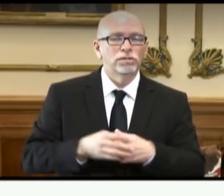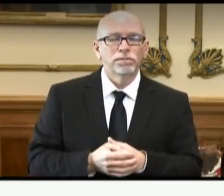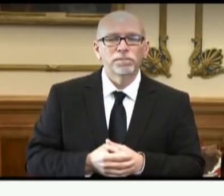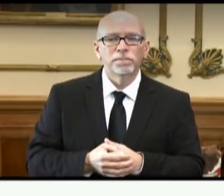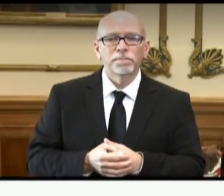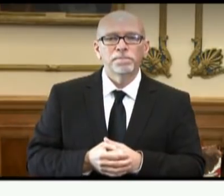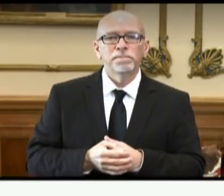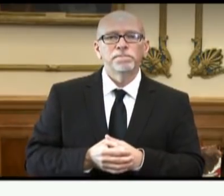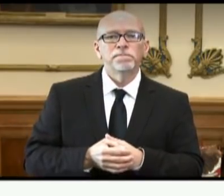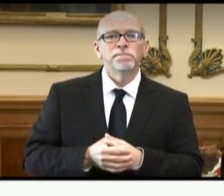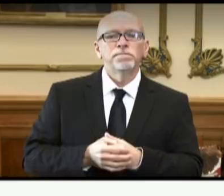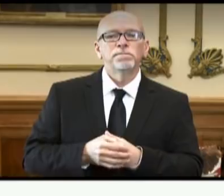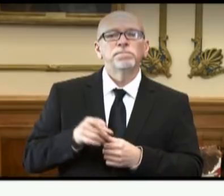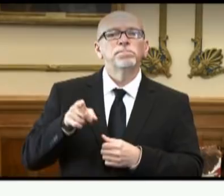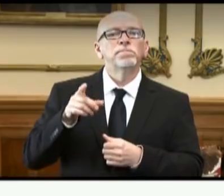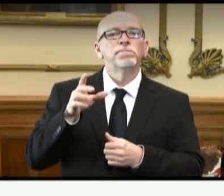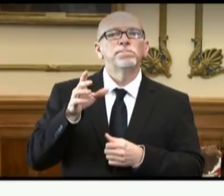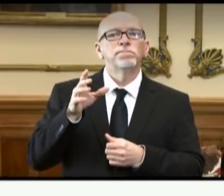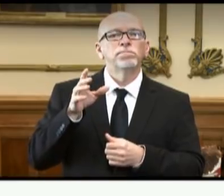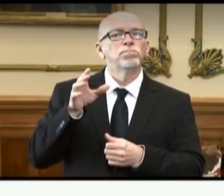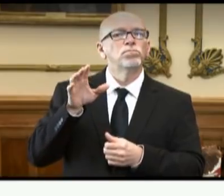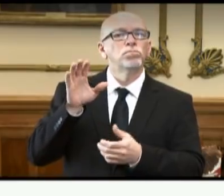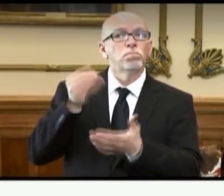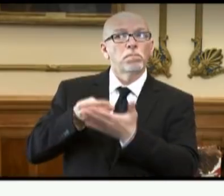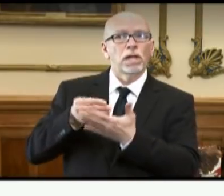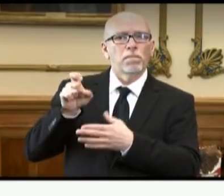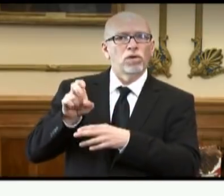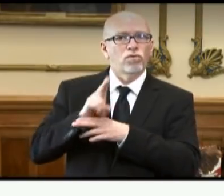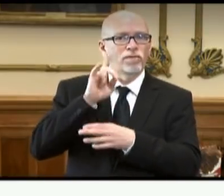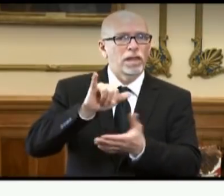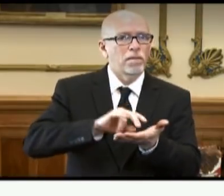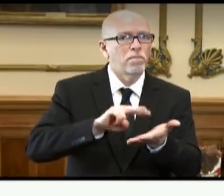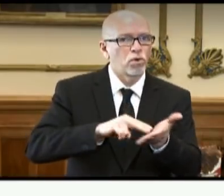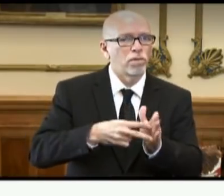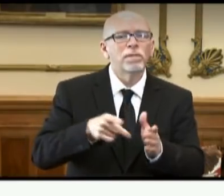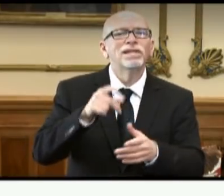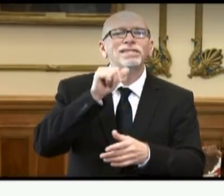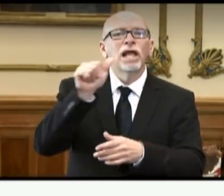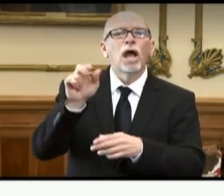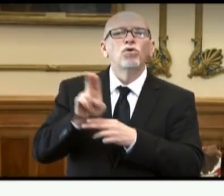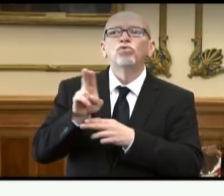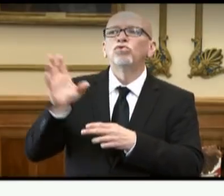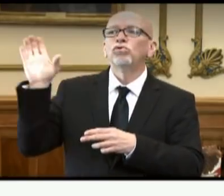NECESSARY EXPENDITURES DUE TO THE PUBLIC HEALTH EMERGENCY.